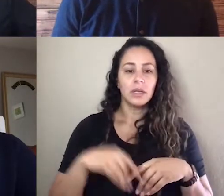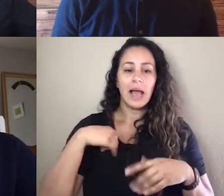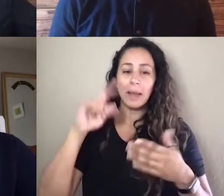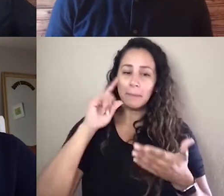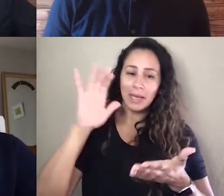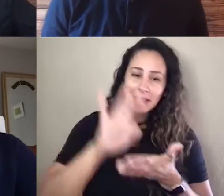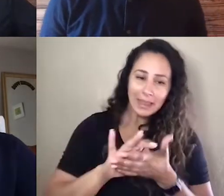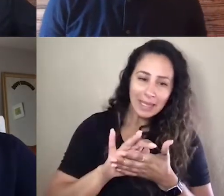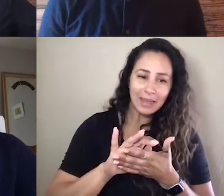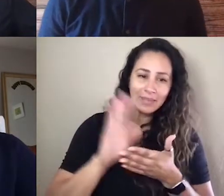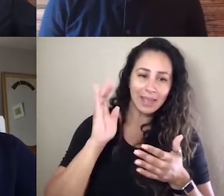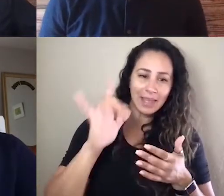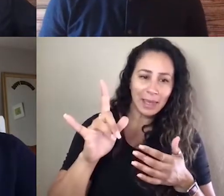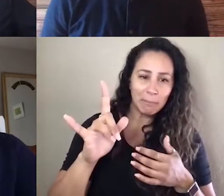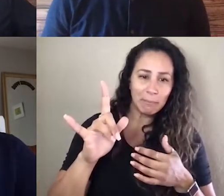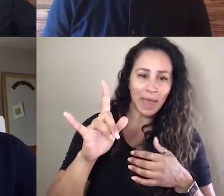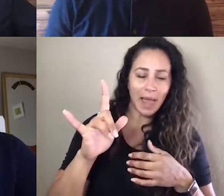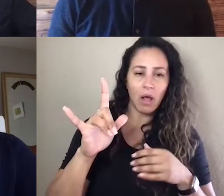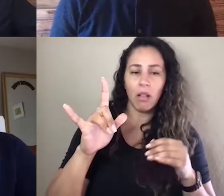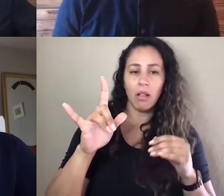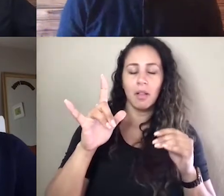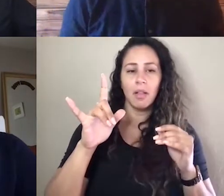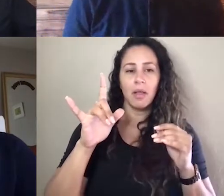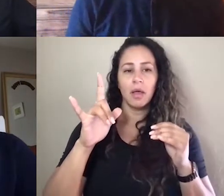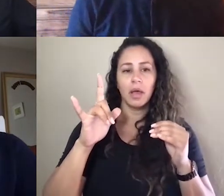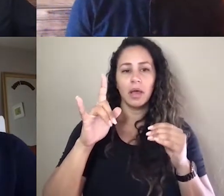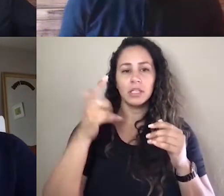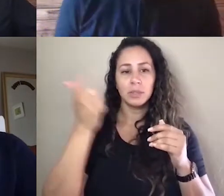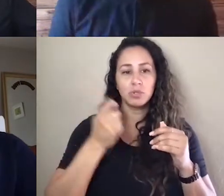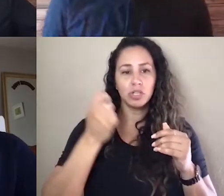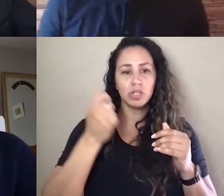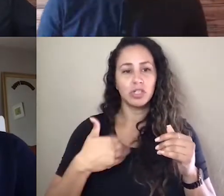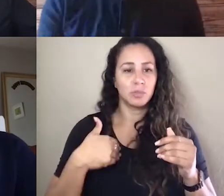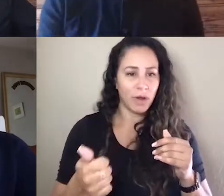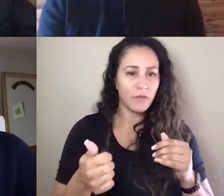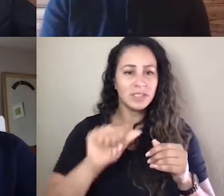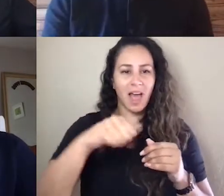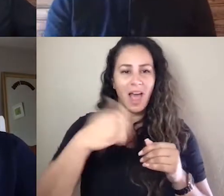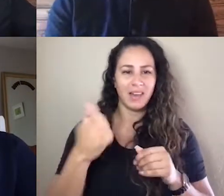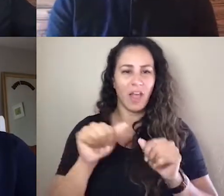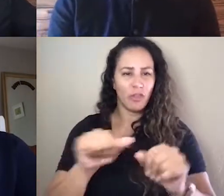ARE ANOTHER AREA IN WHICH WE ARE PROBABLY GOING TO HAVE